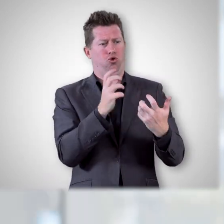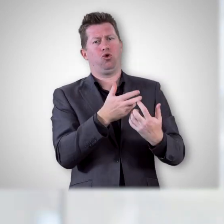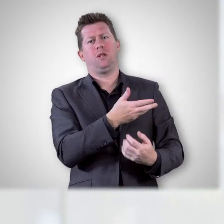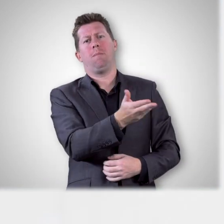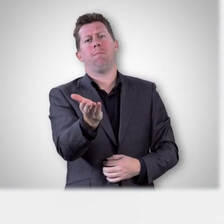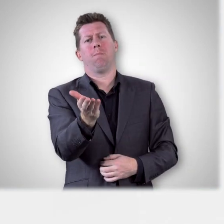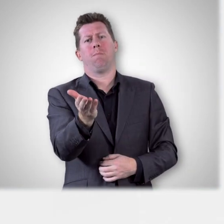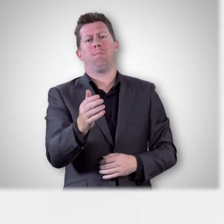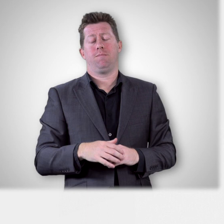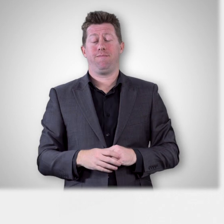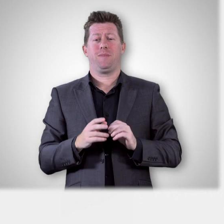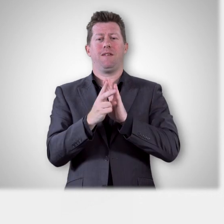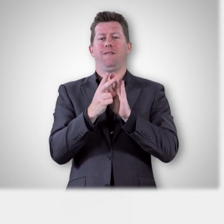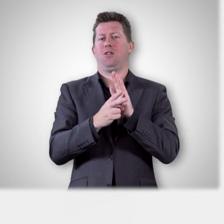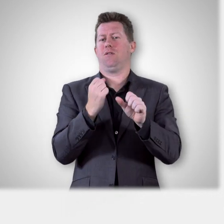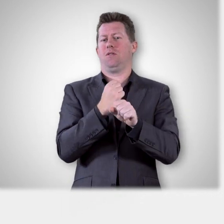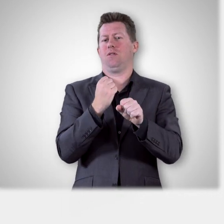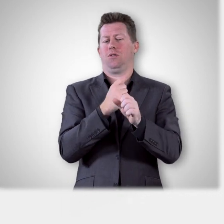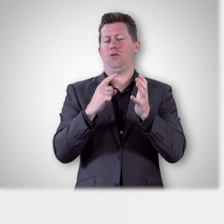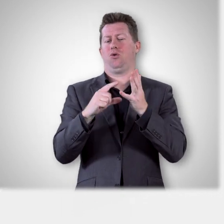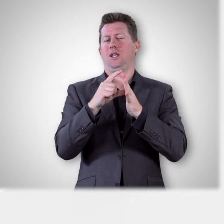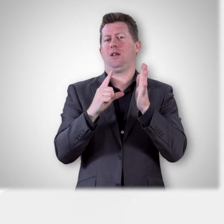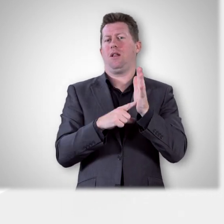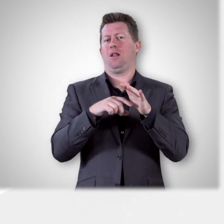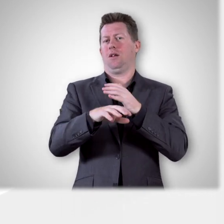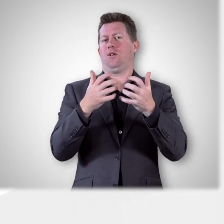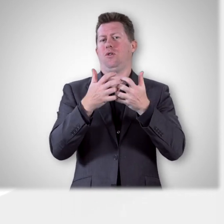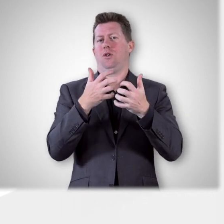This video was produced for the Universal Design for Learning in Tertiary Education